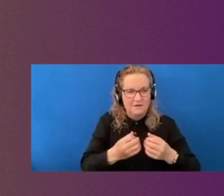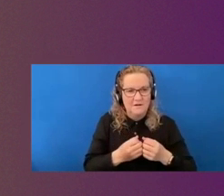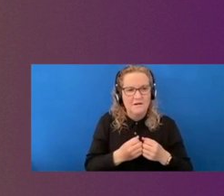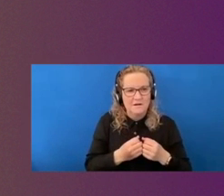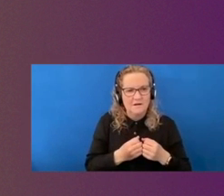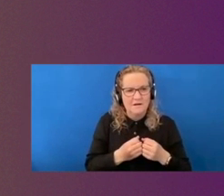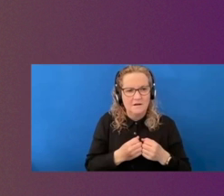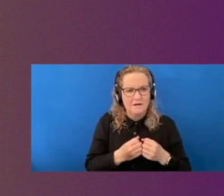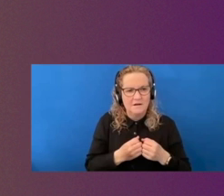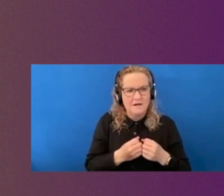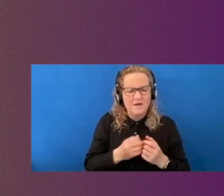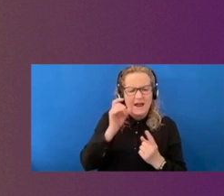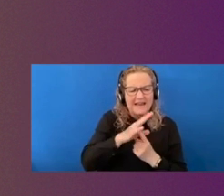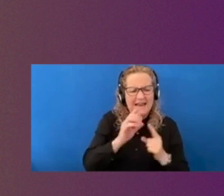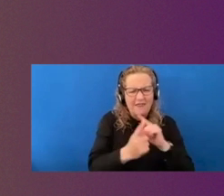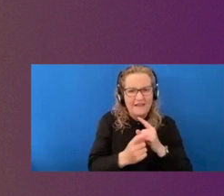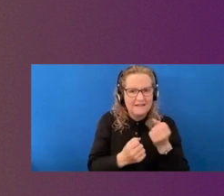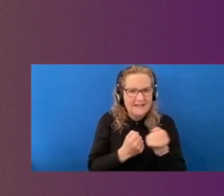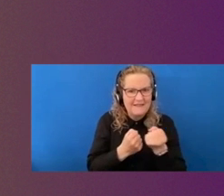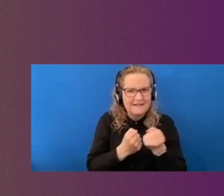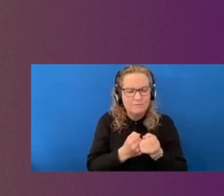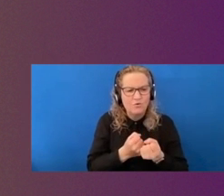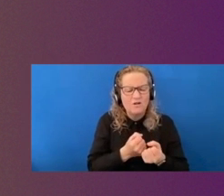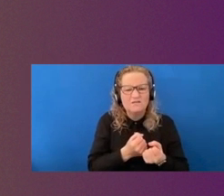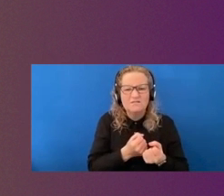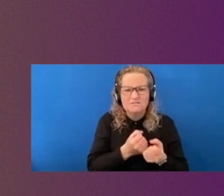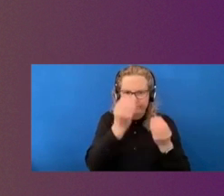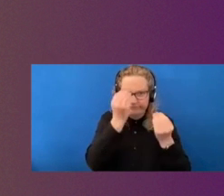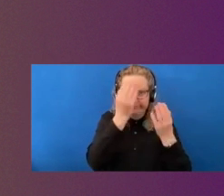key things that really support disclosure and it's really having a supportive manager